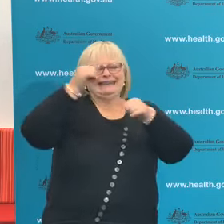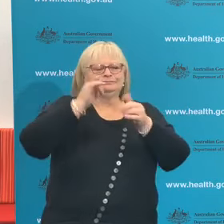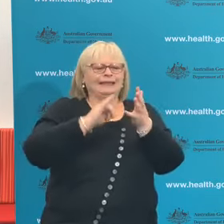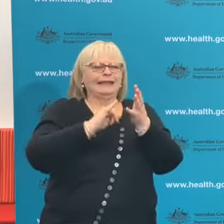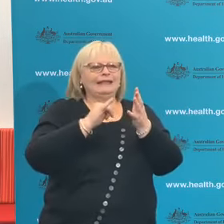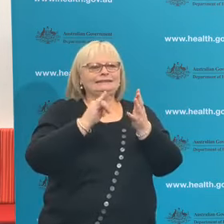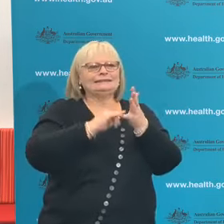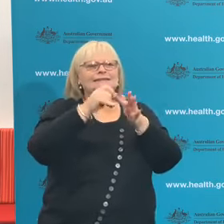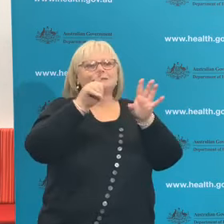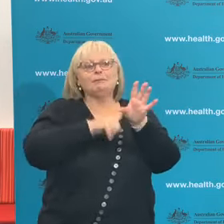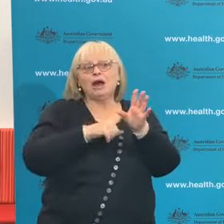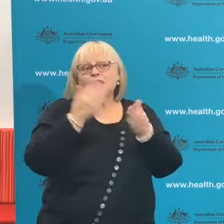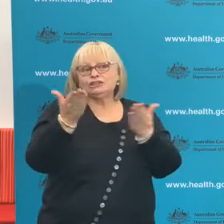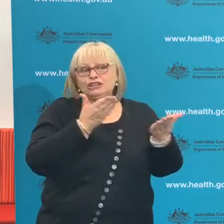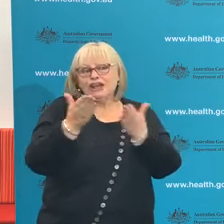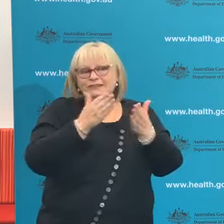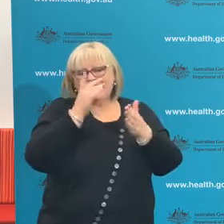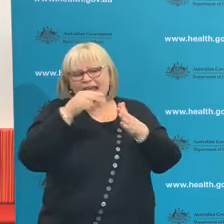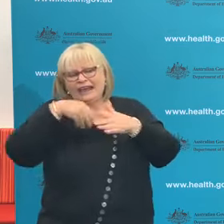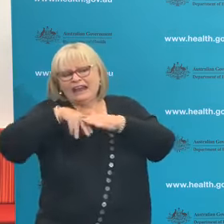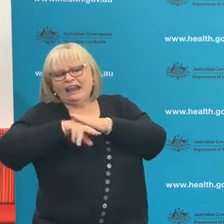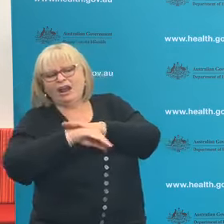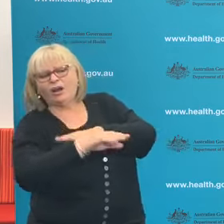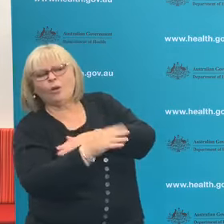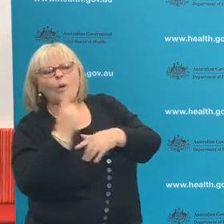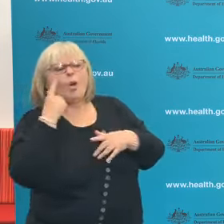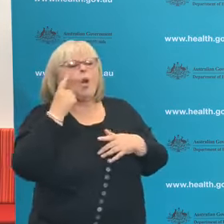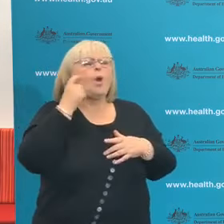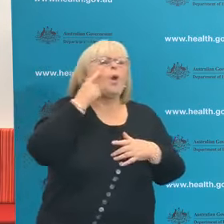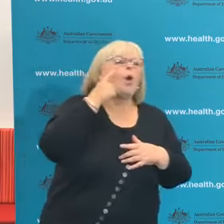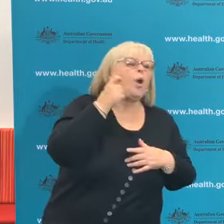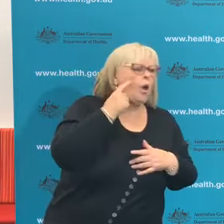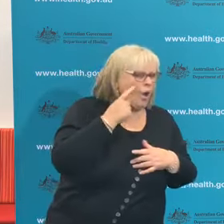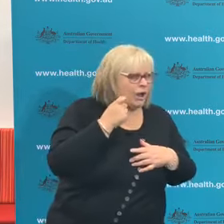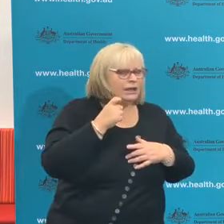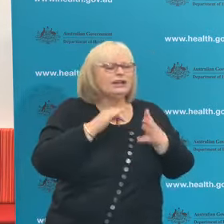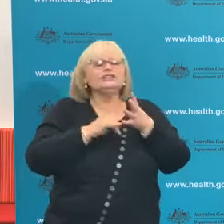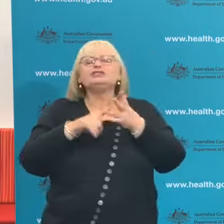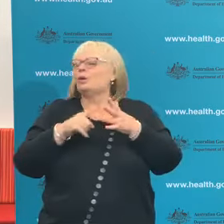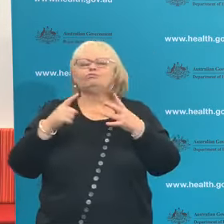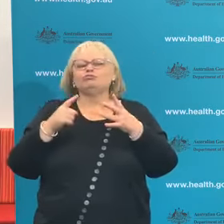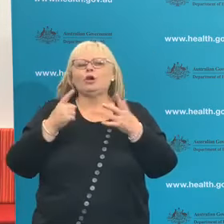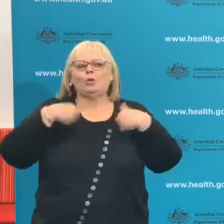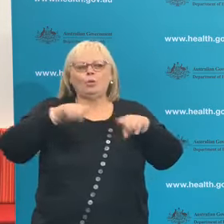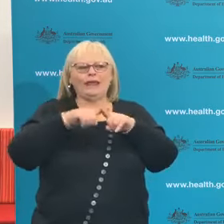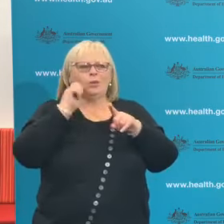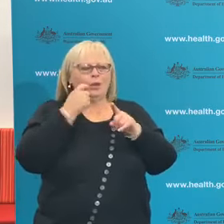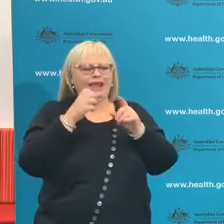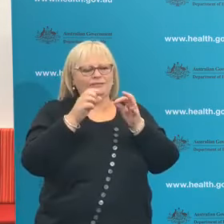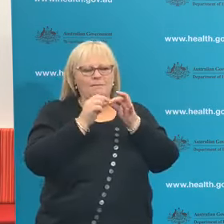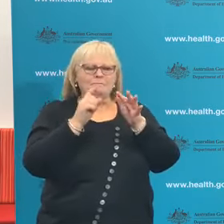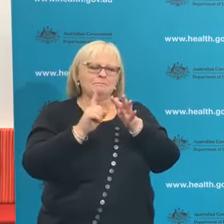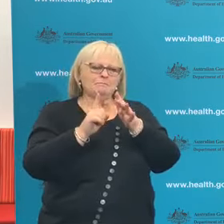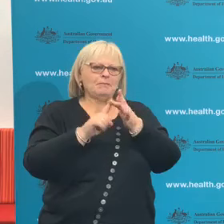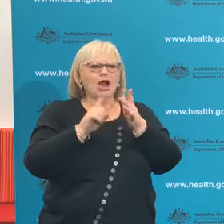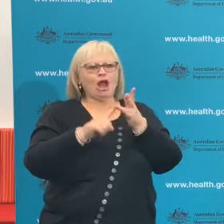as allowed under the Telecommunications and Other Legislation Amendment? Absolutely, so the biosecurity declaration that was signed by Minister